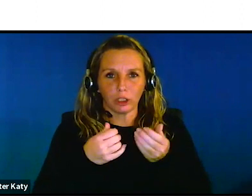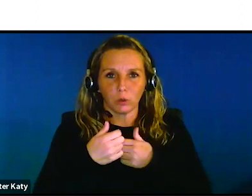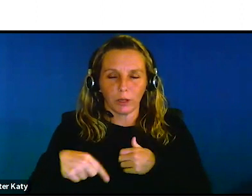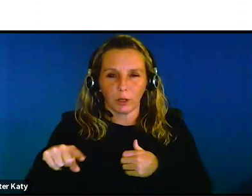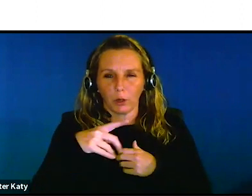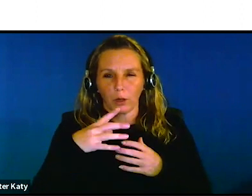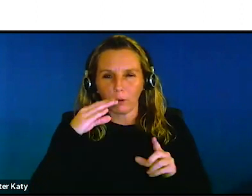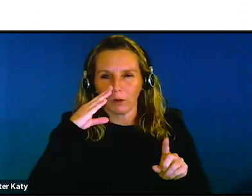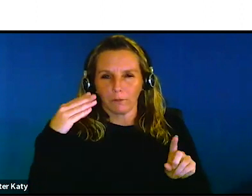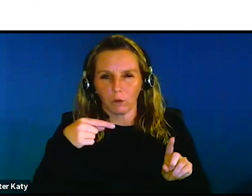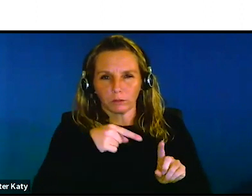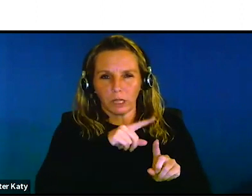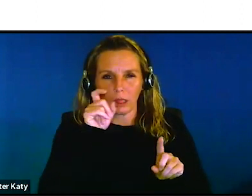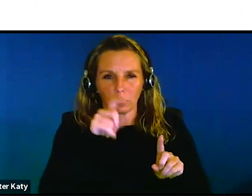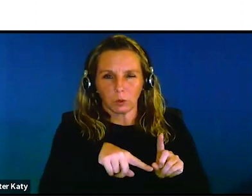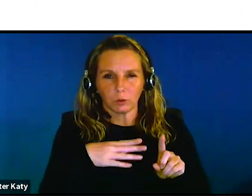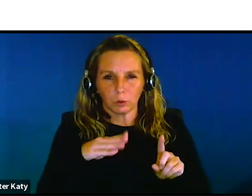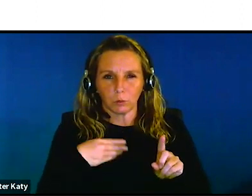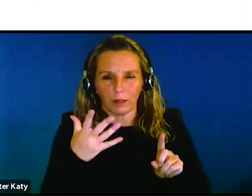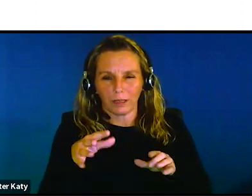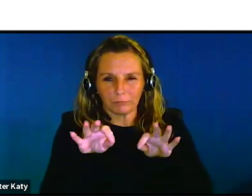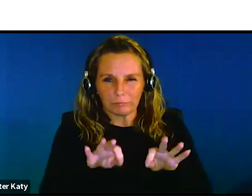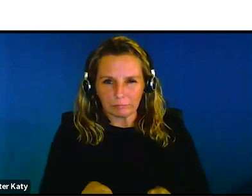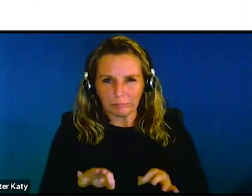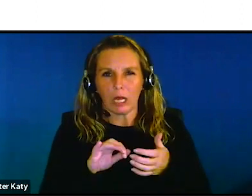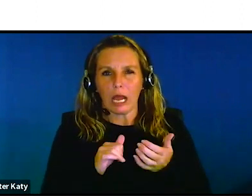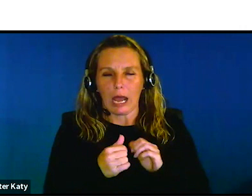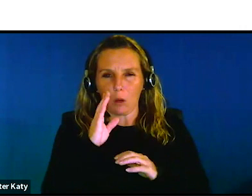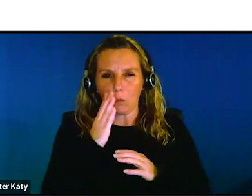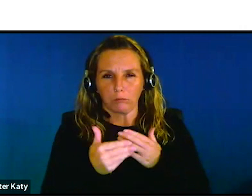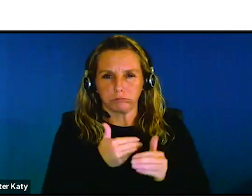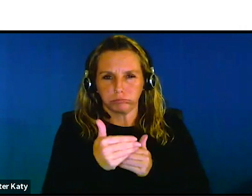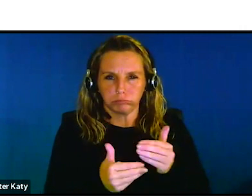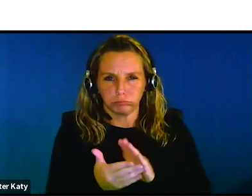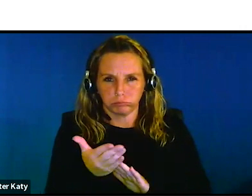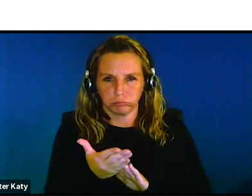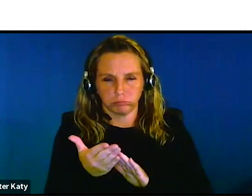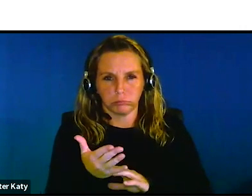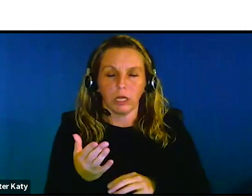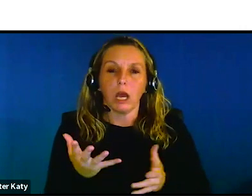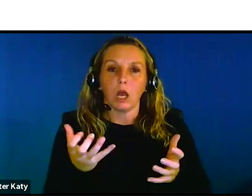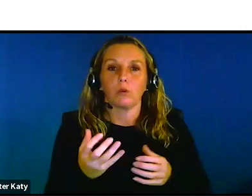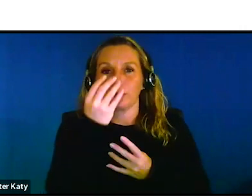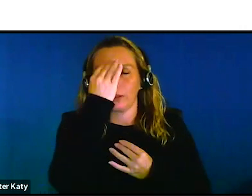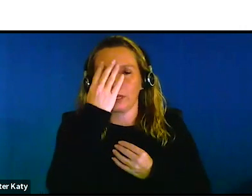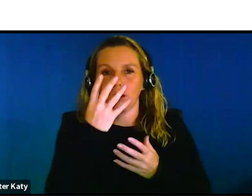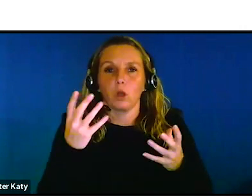And while I'm giving you some instructions about how this will work, I want you to be thinking about what conversations